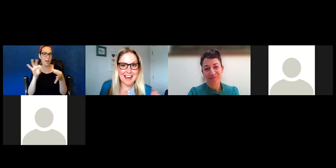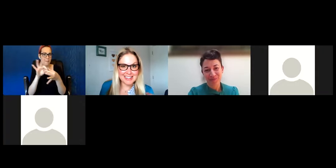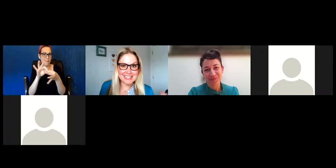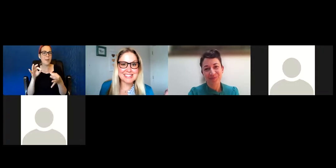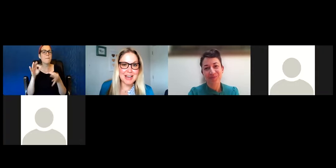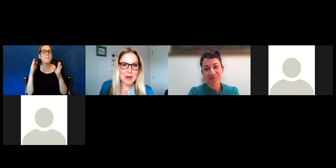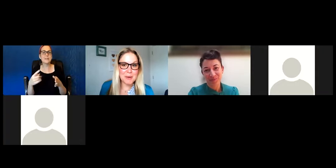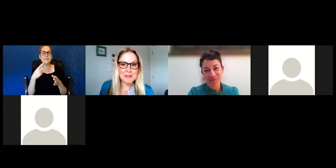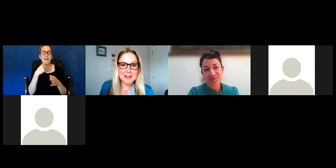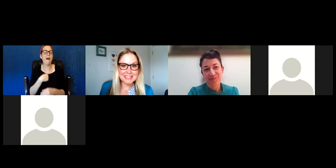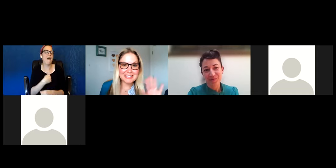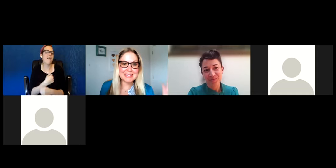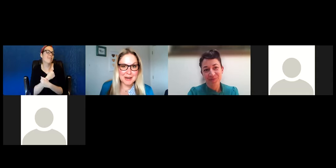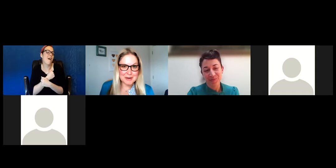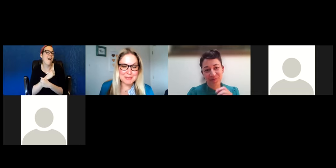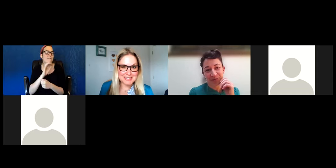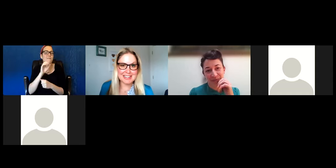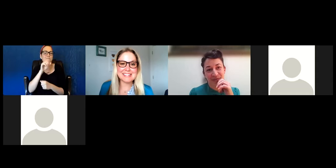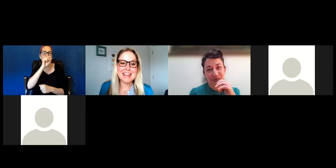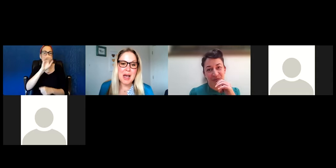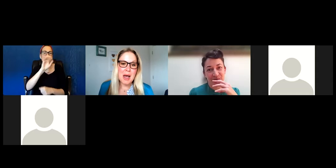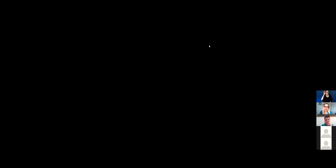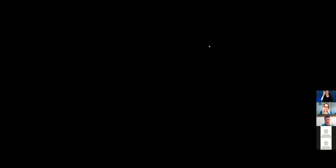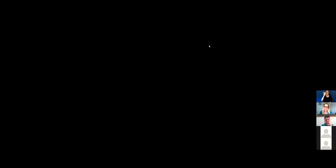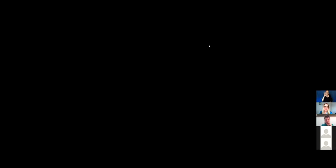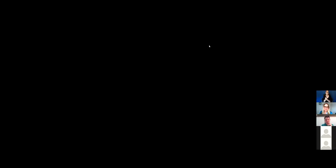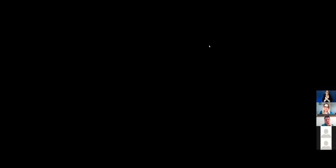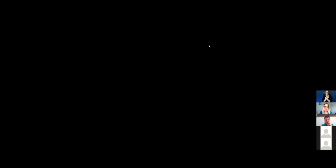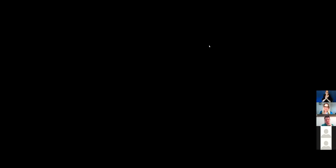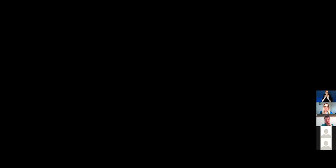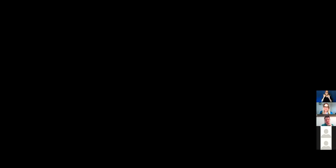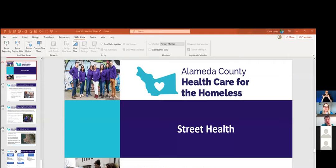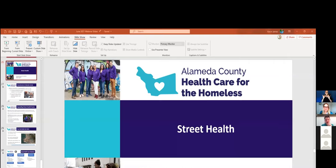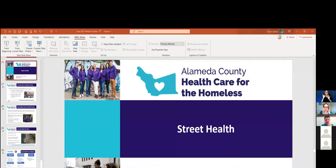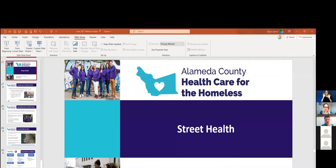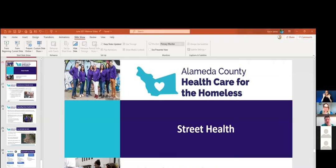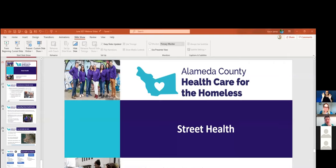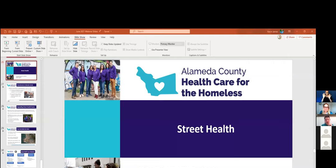And I just wholeheartedly a 100% support that as well.